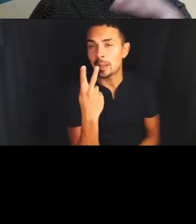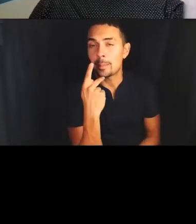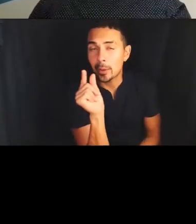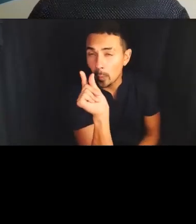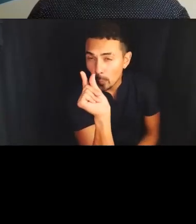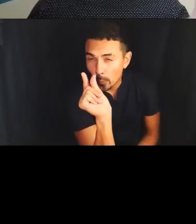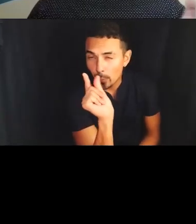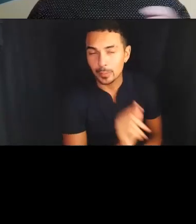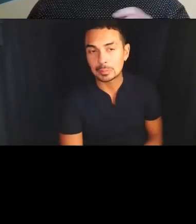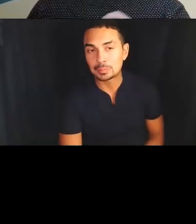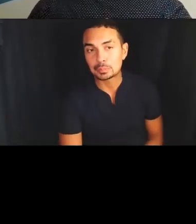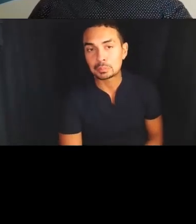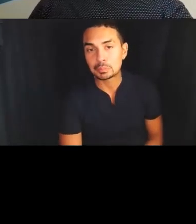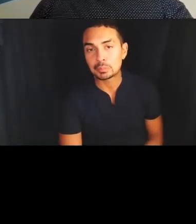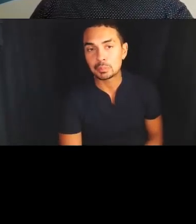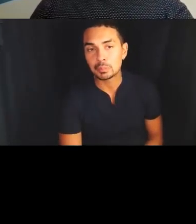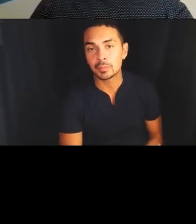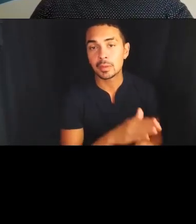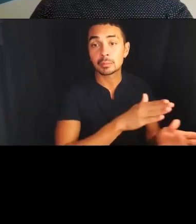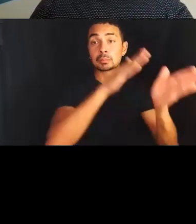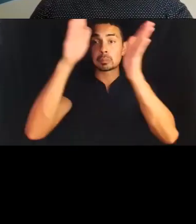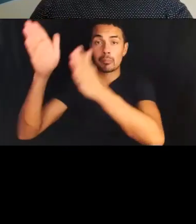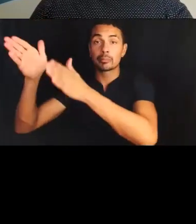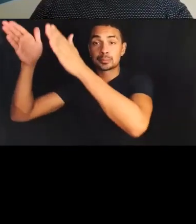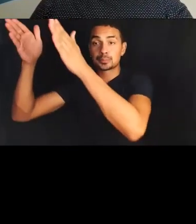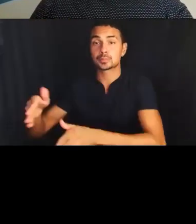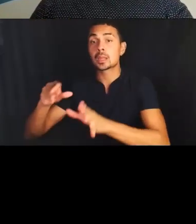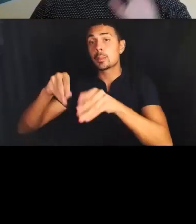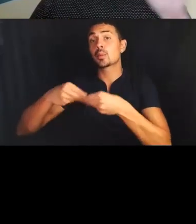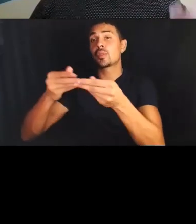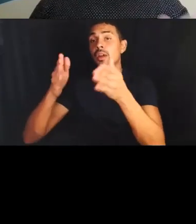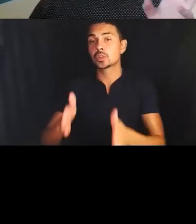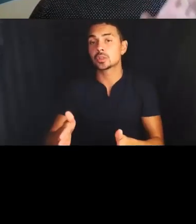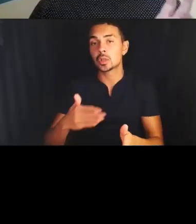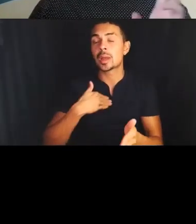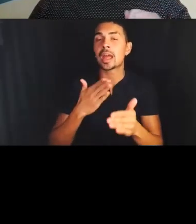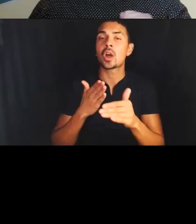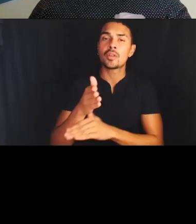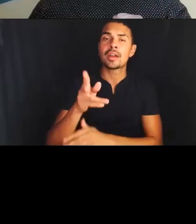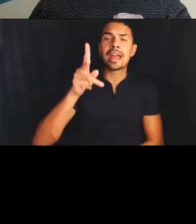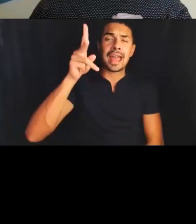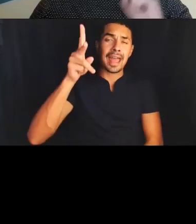And then on the provider side, while we had a little over half of providers